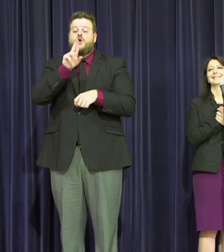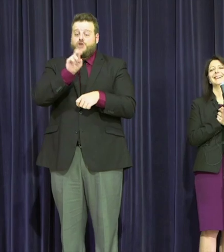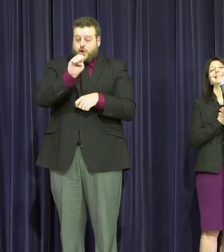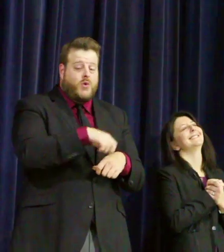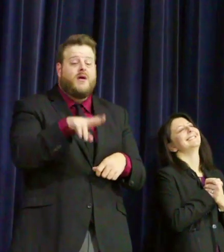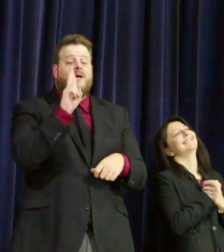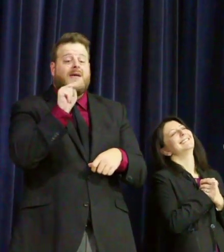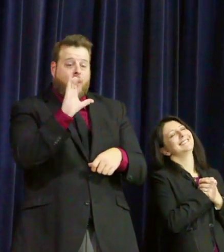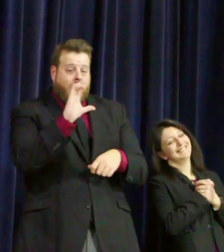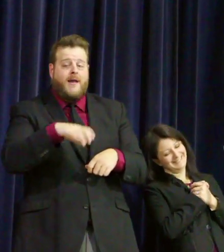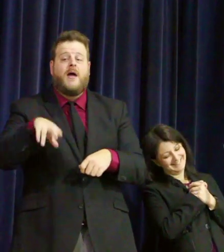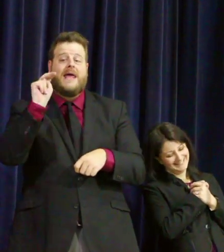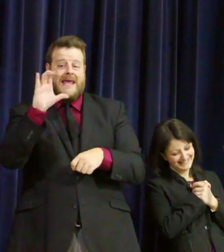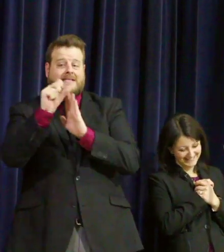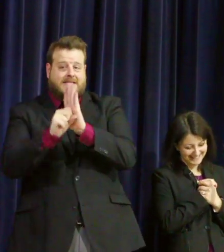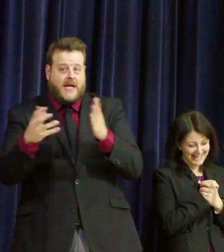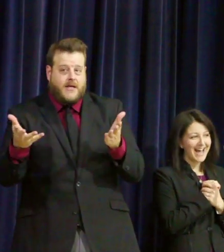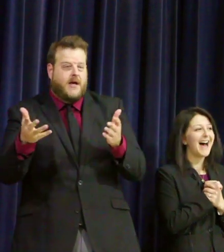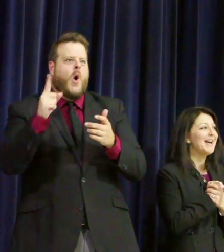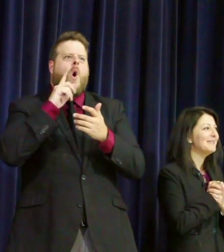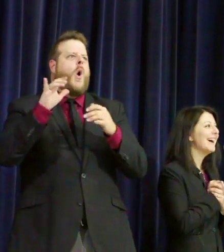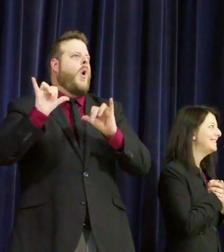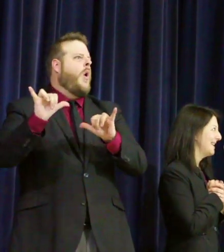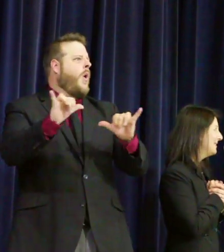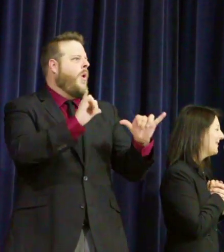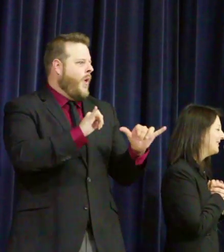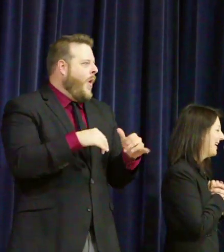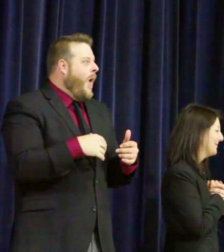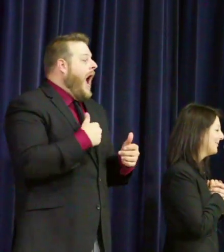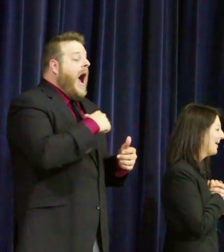I'm not dumb enough to answer that.